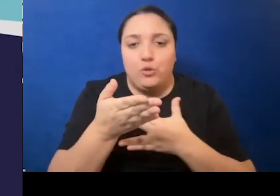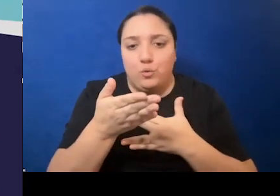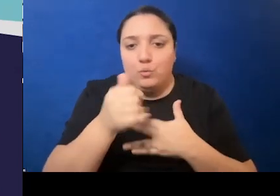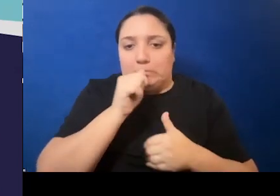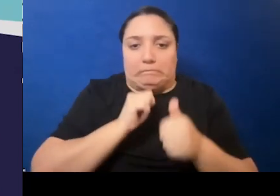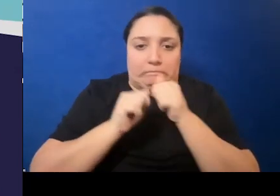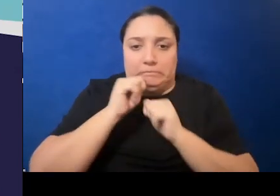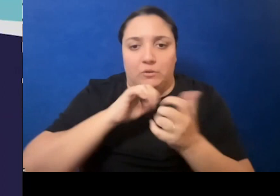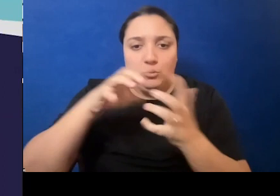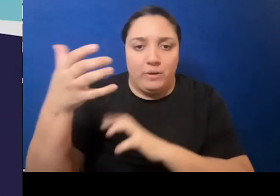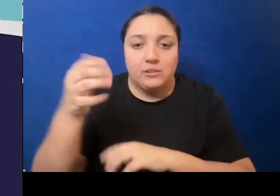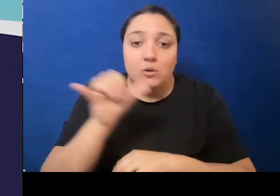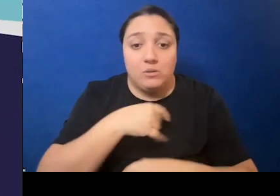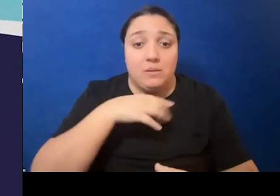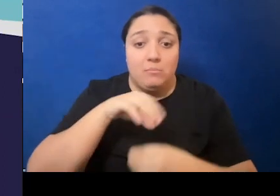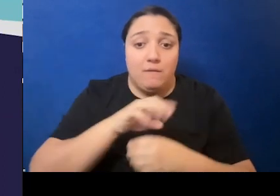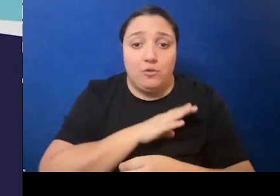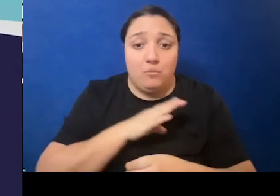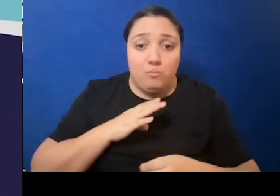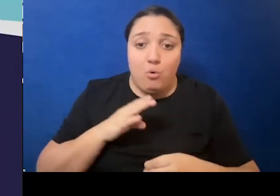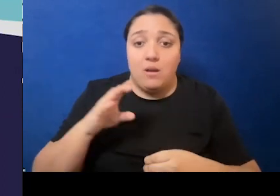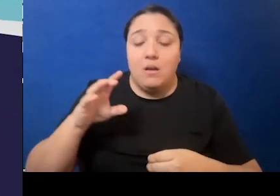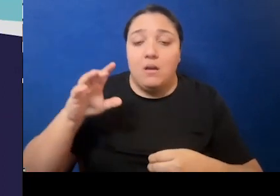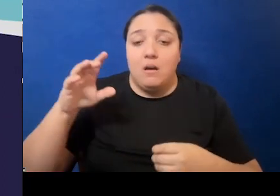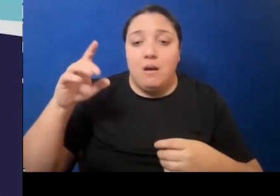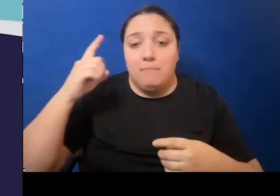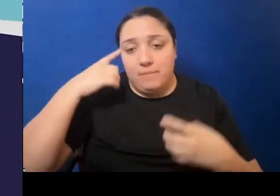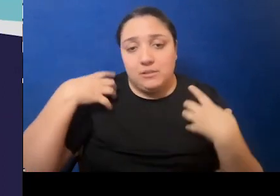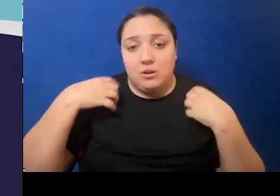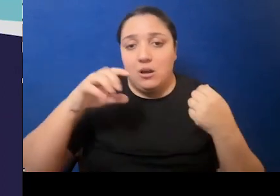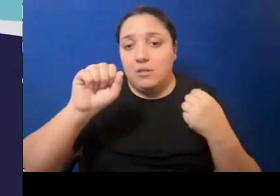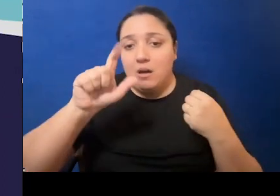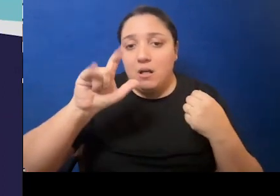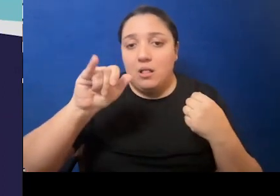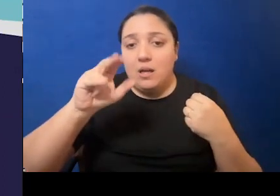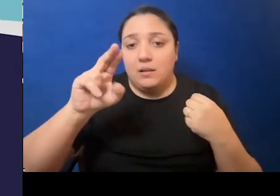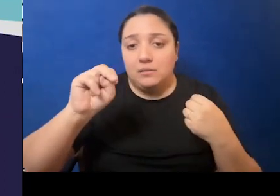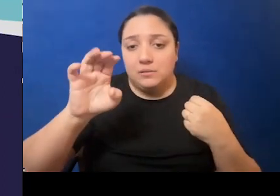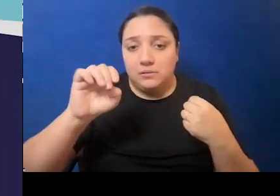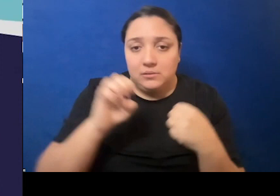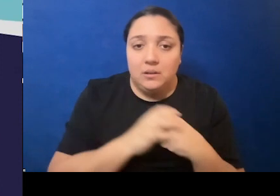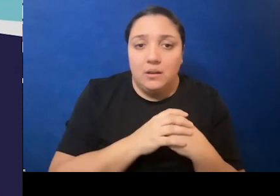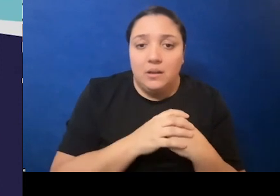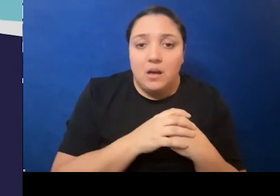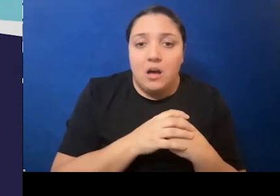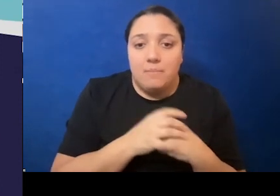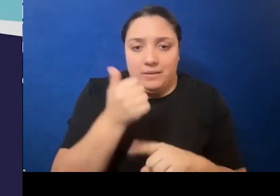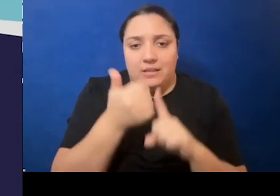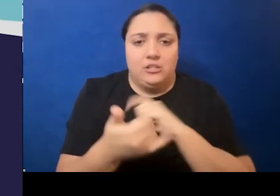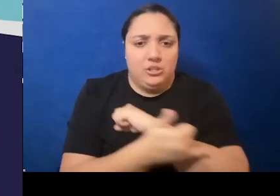I'M ON THE BOARD FOR RELIANCE OF MENTAL HEALTH, AND THE COUNTIES HAVE GREAT RESOURCES FOR THE SCHOOLS.